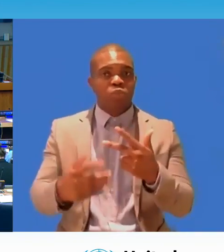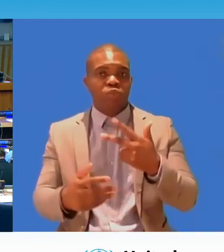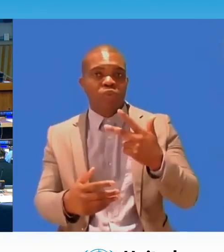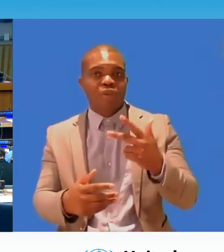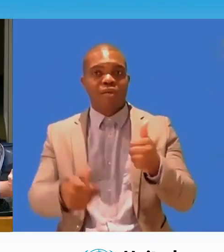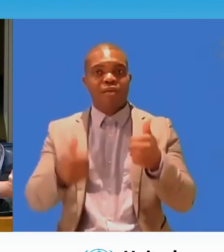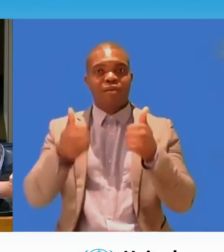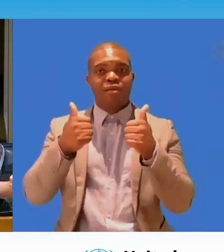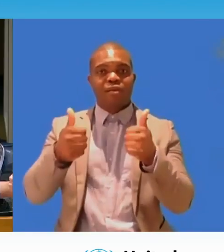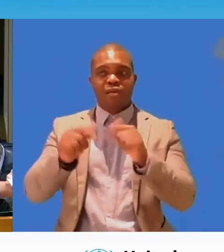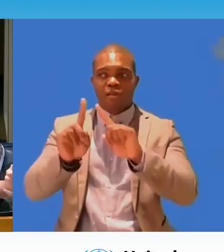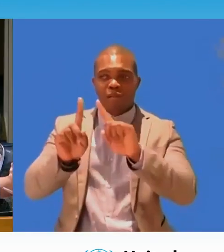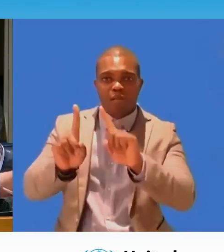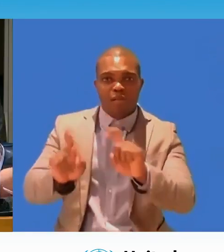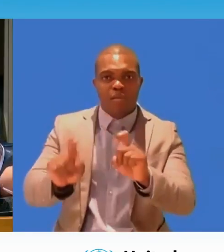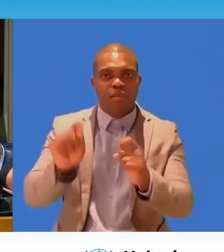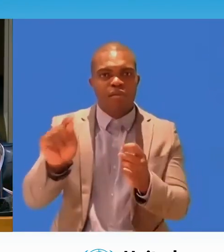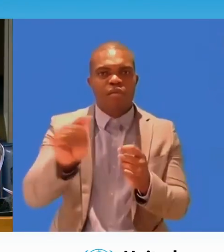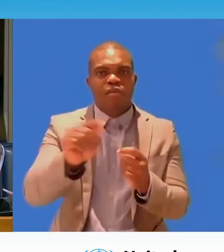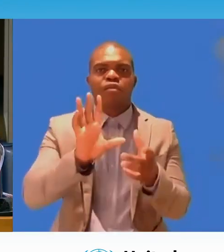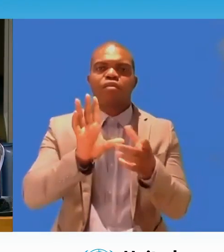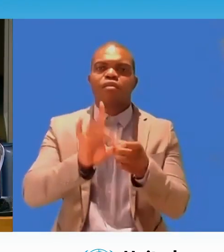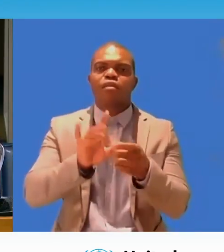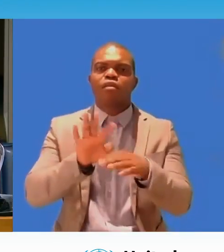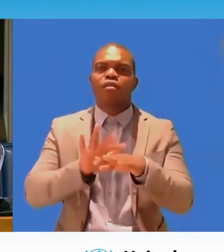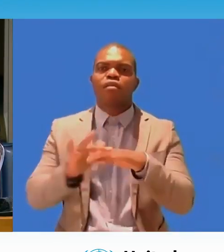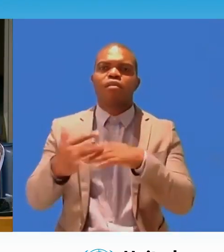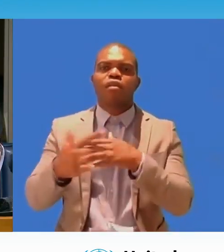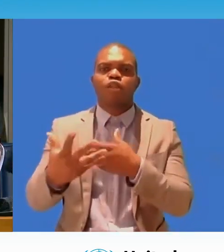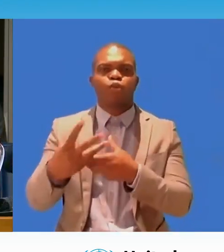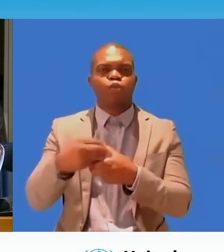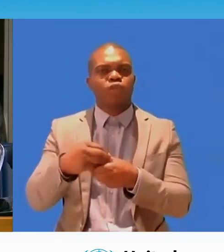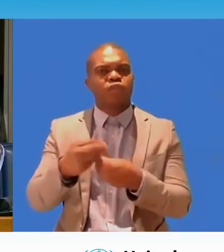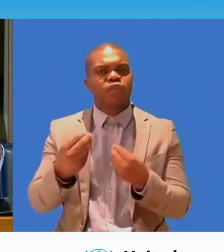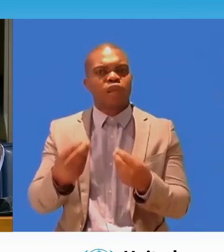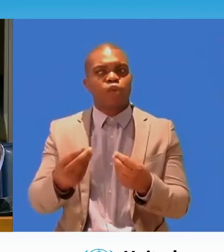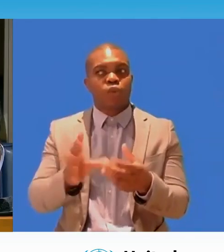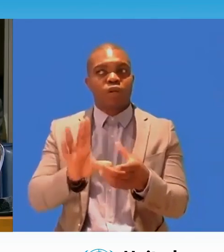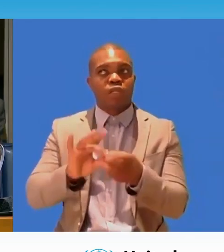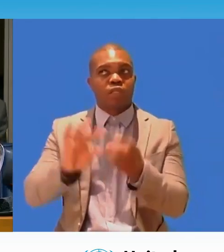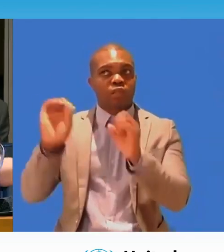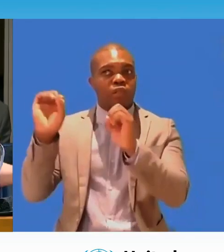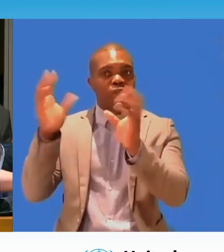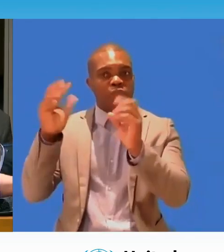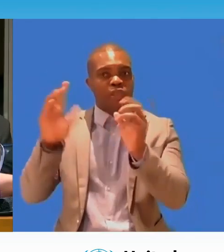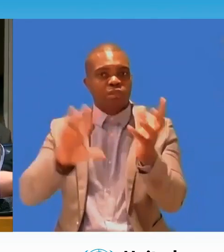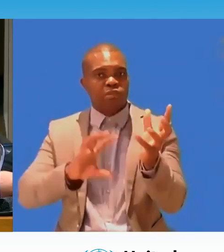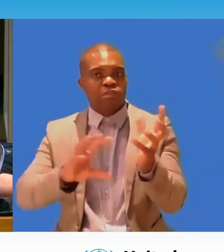gracias I thank the representative of Honduras and now I give the